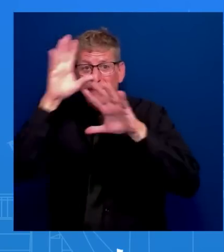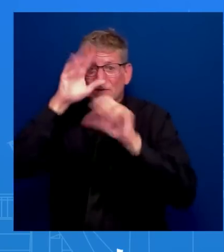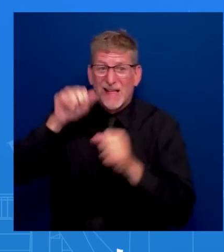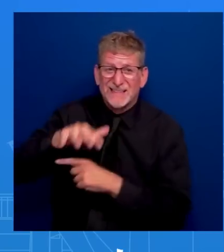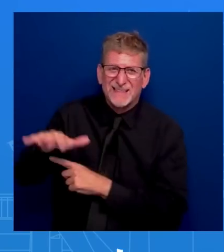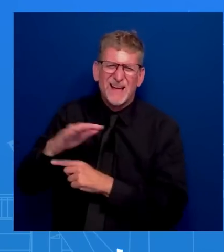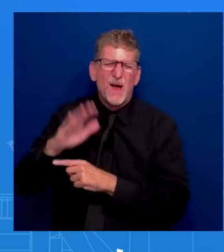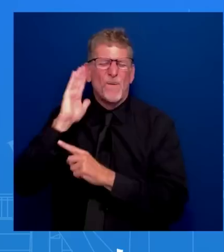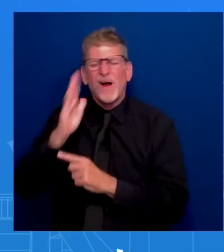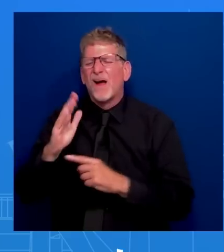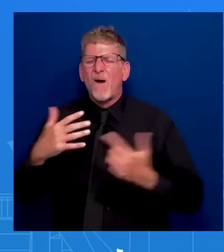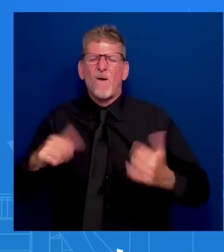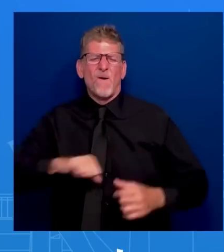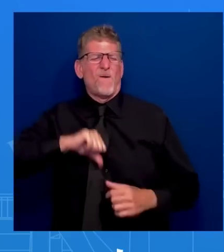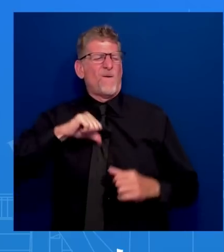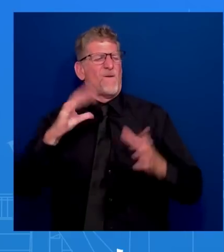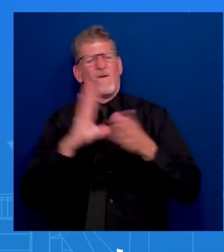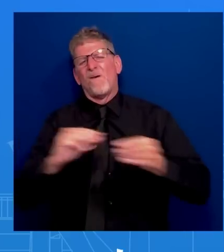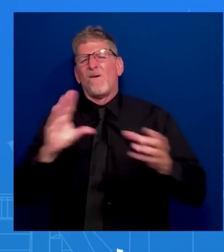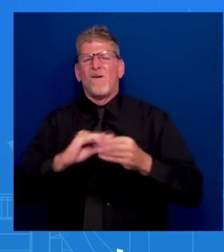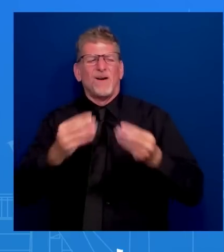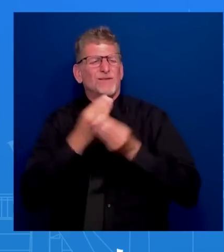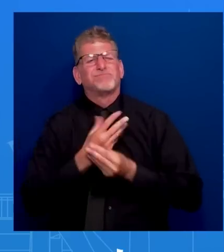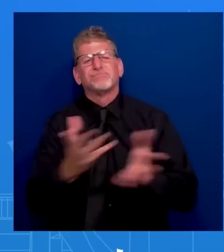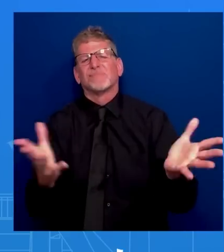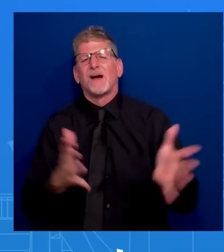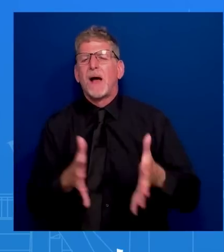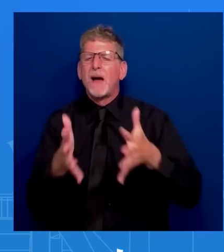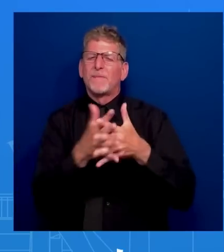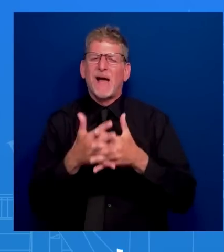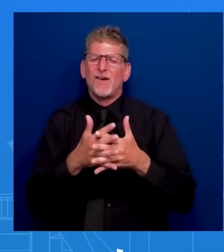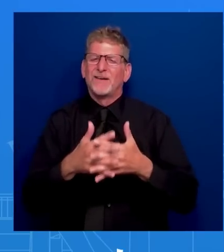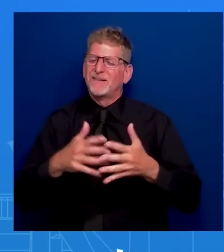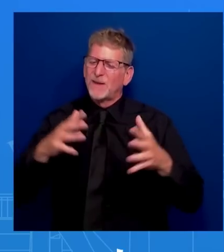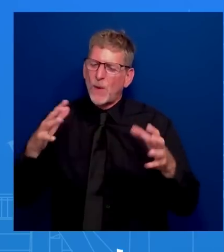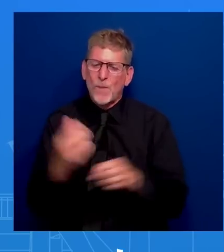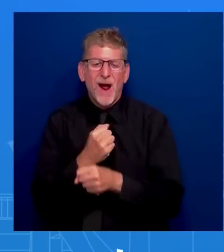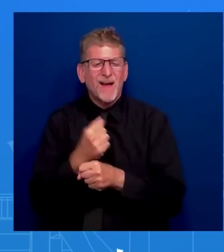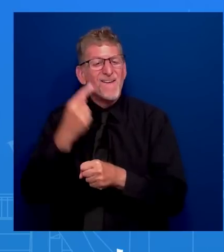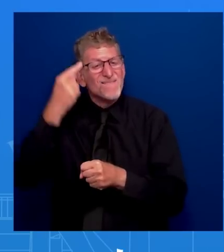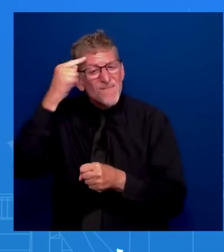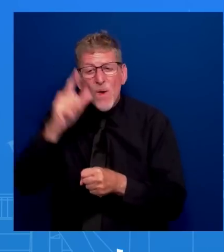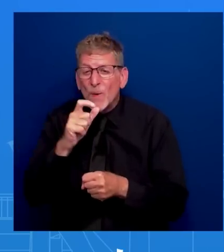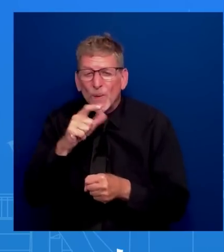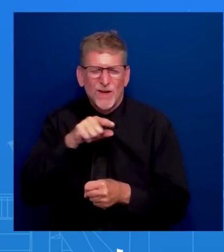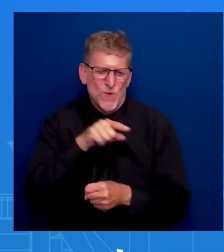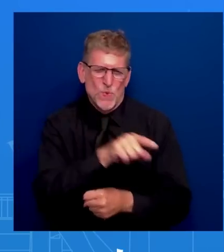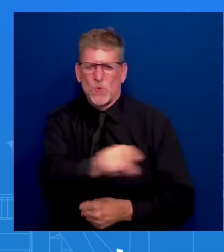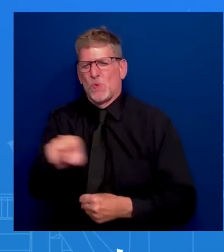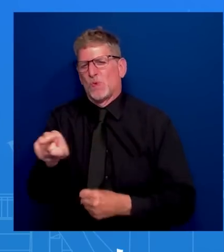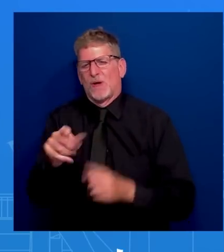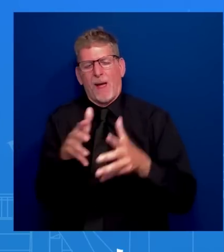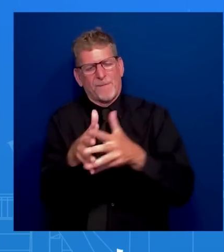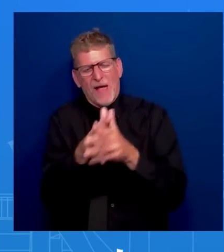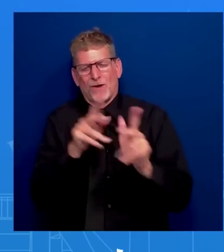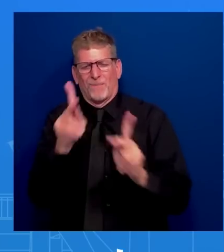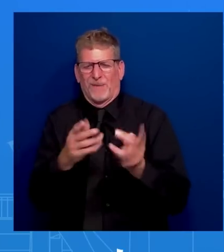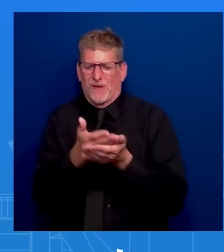about these wins for them that we -- that we were able to work together on. And so, that's what you're going to see in the upcoming weeks.